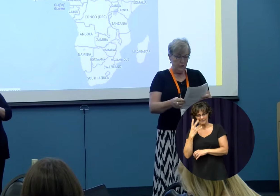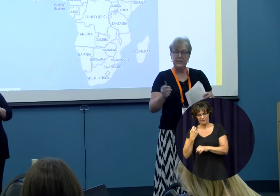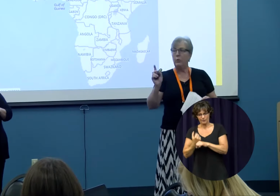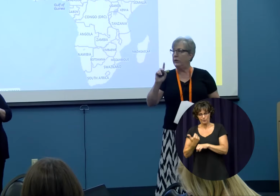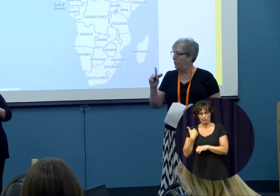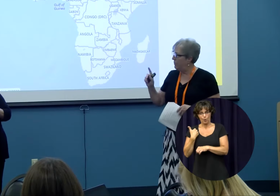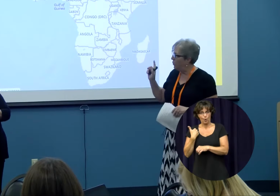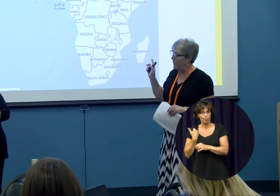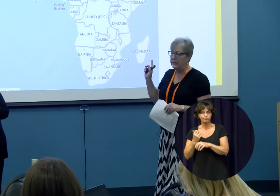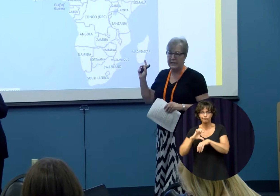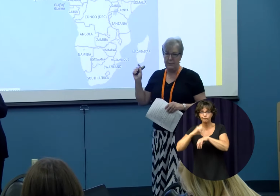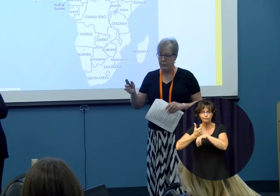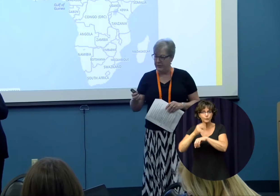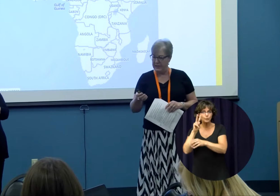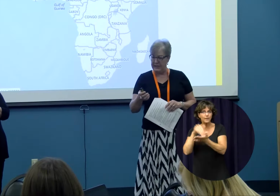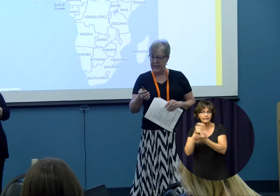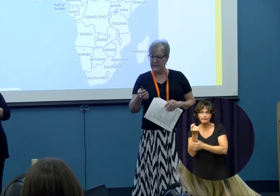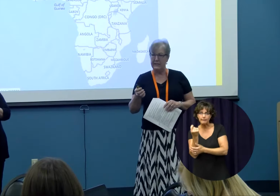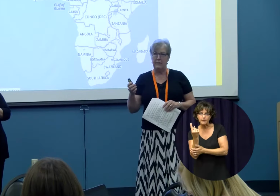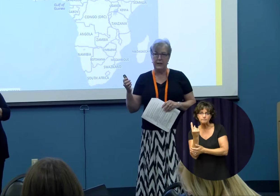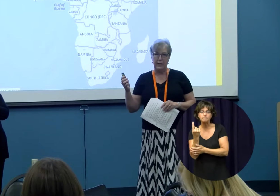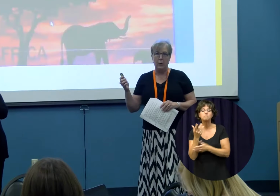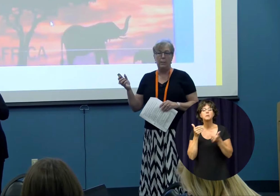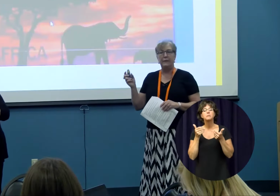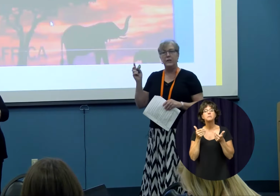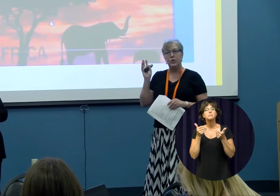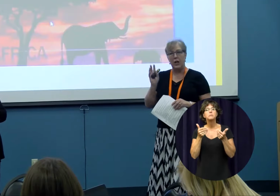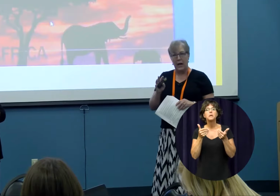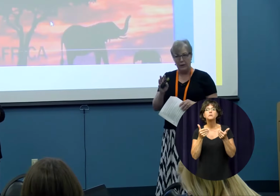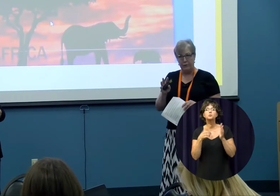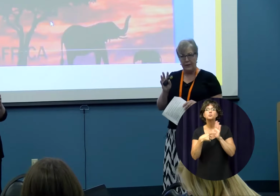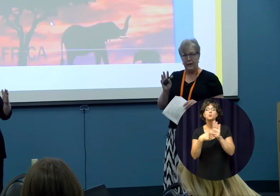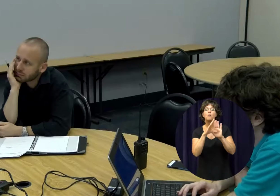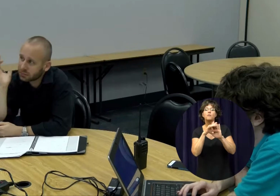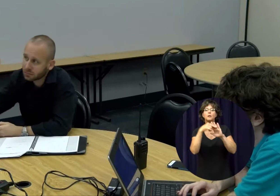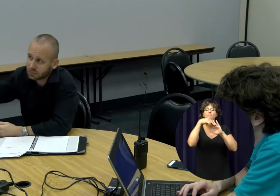So, let's go a little bit more in depth with this next video about the geography of Africa. Yes?